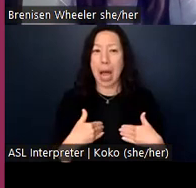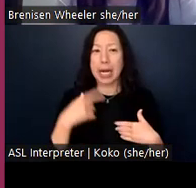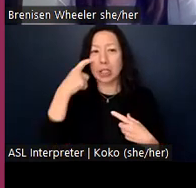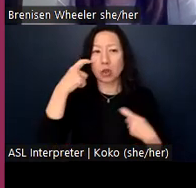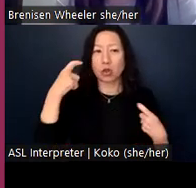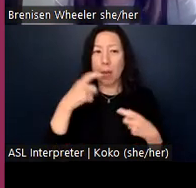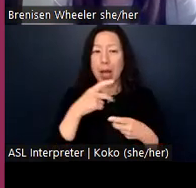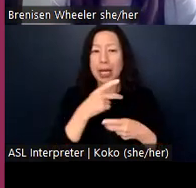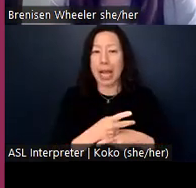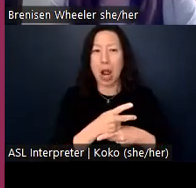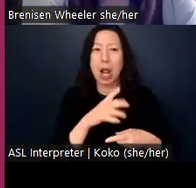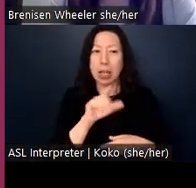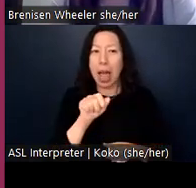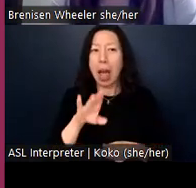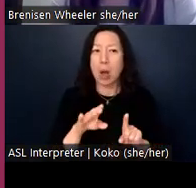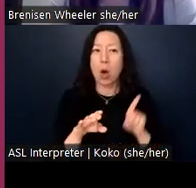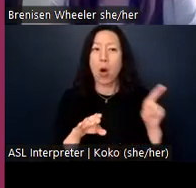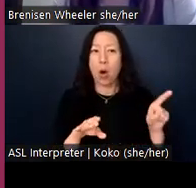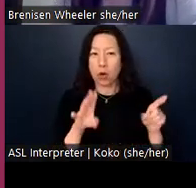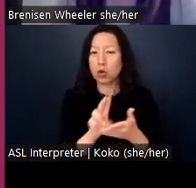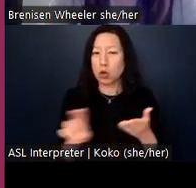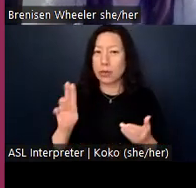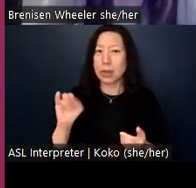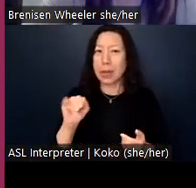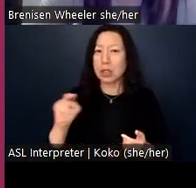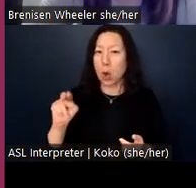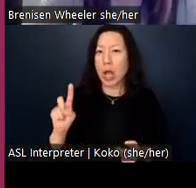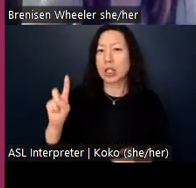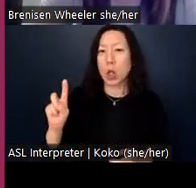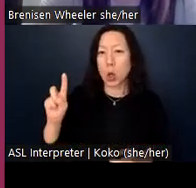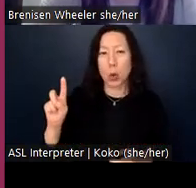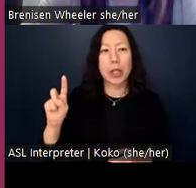together. And I think it does a really excellent job of describing the basic dynamics of emotional